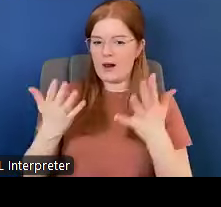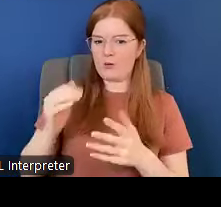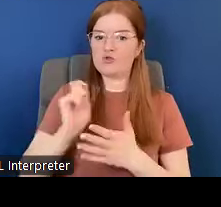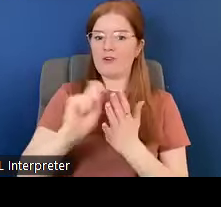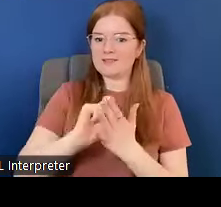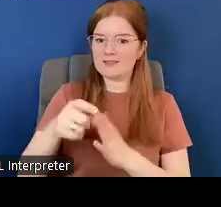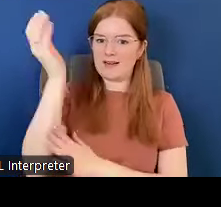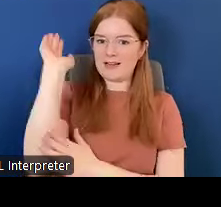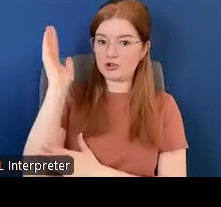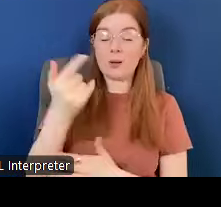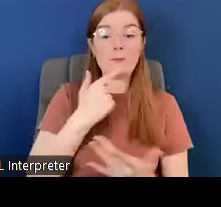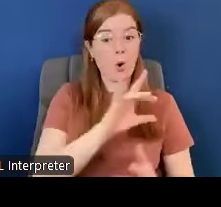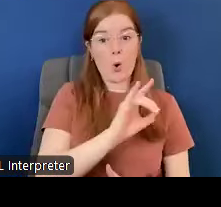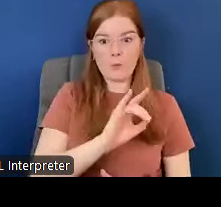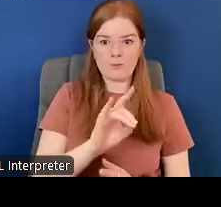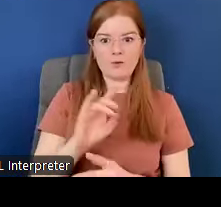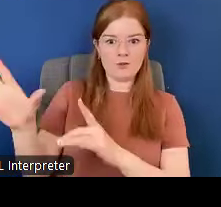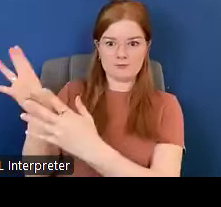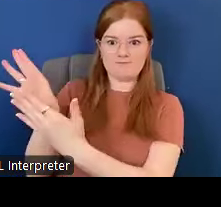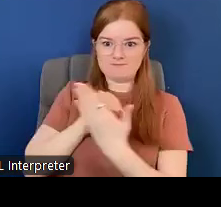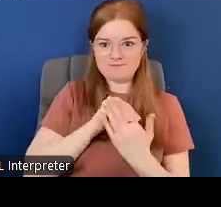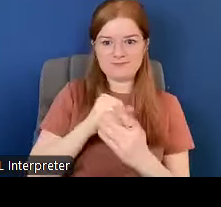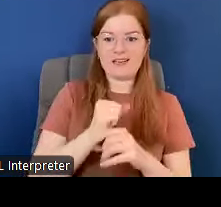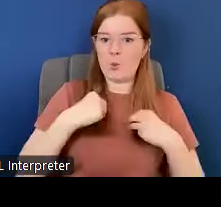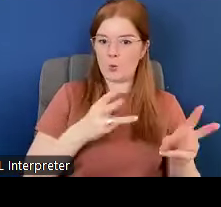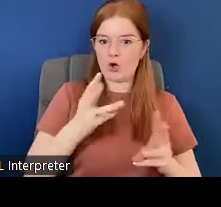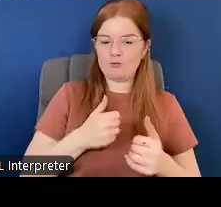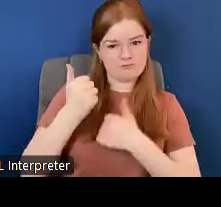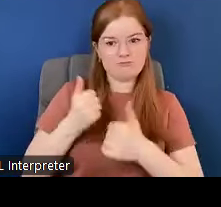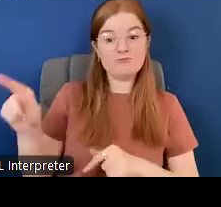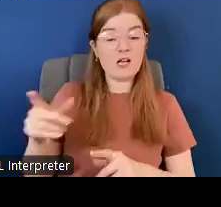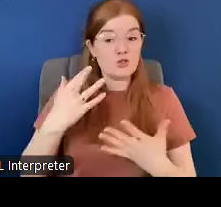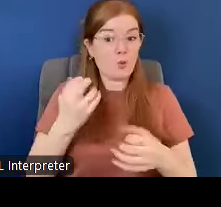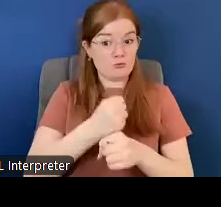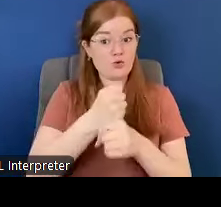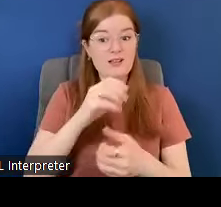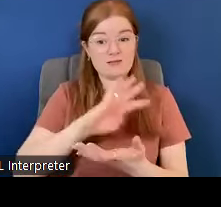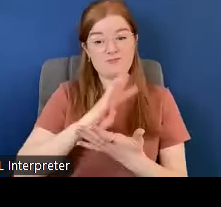lectures, Hone's was borne out in her work. Though their protests in 1942 were